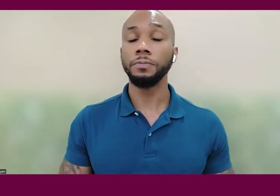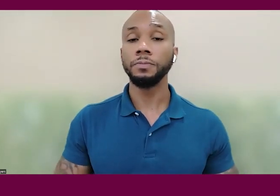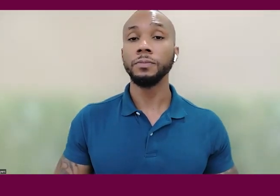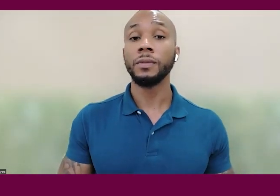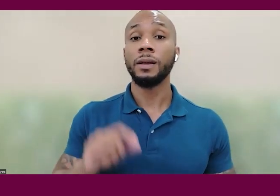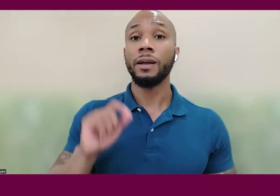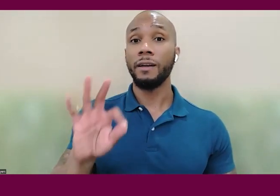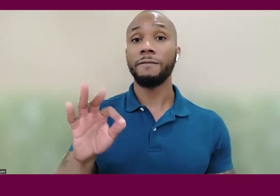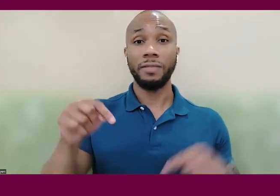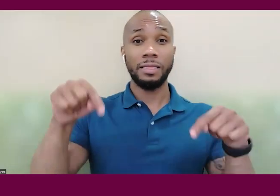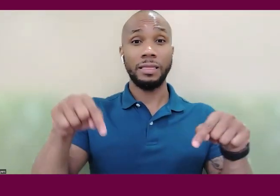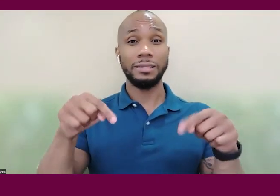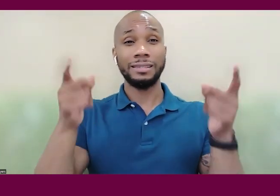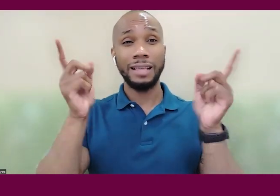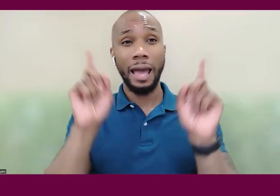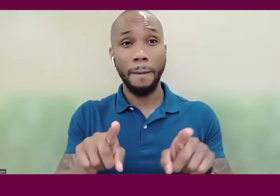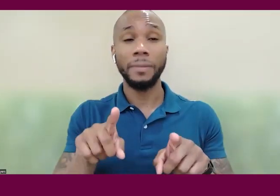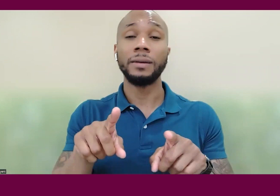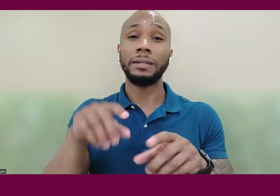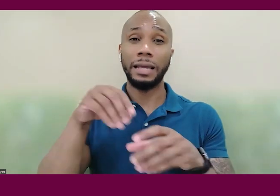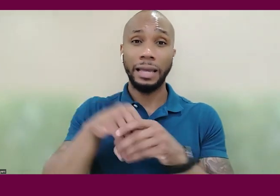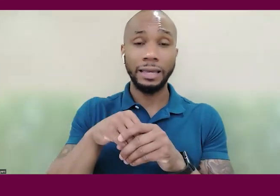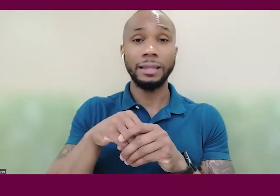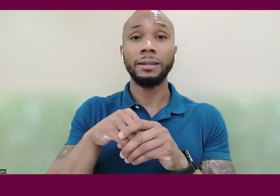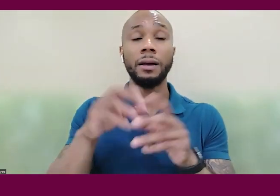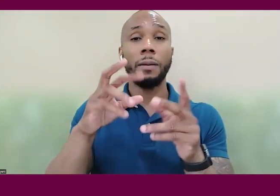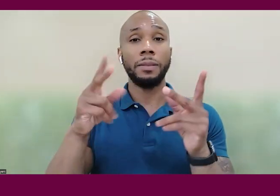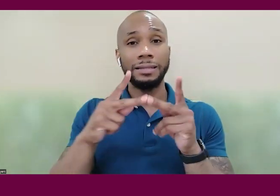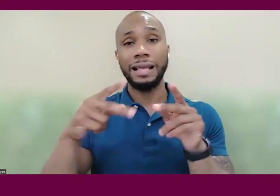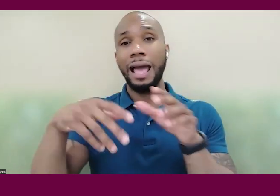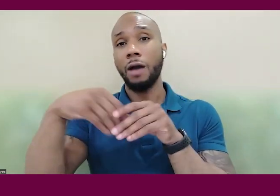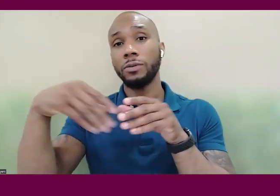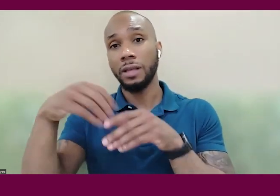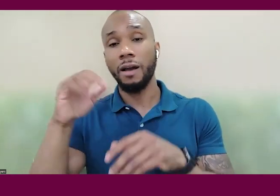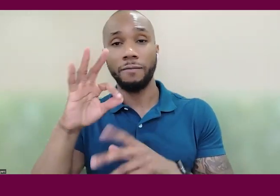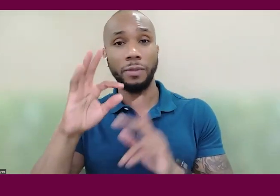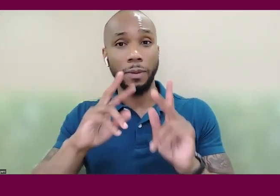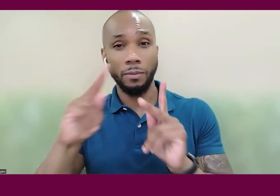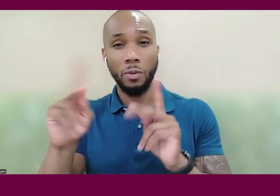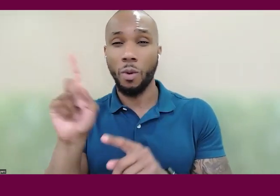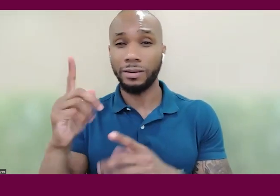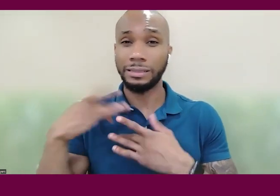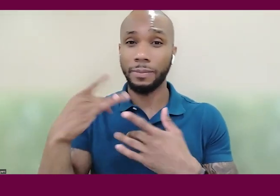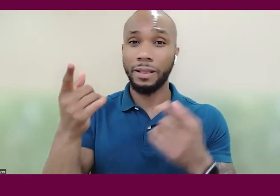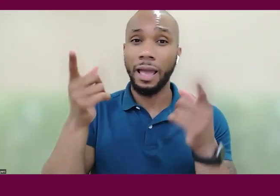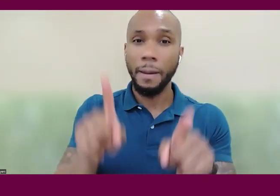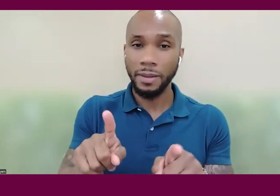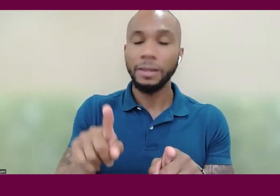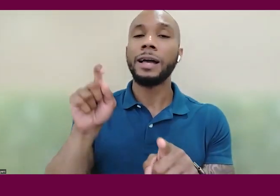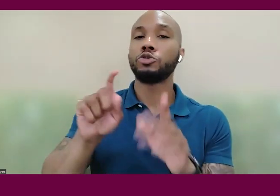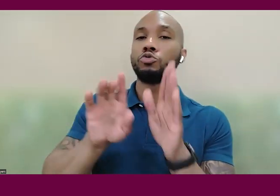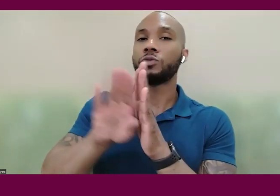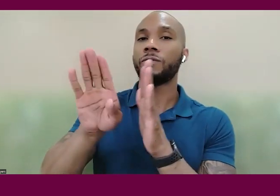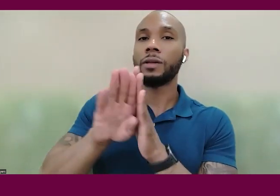If this has happened in an arena outside of the people where it's typically happening, it has to develop that way.